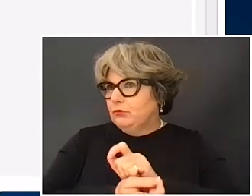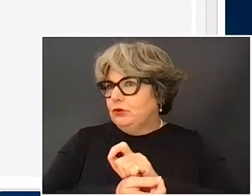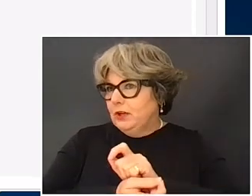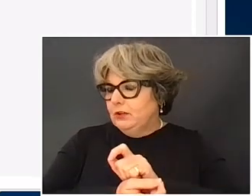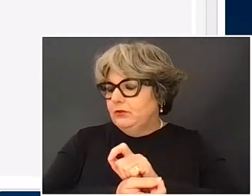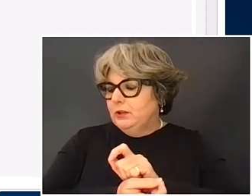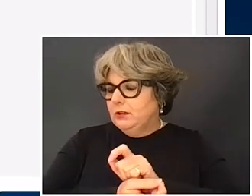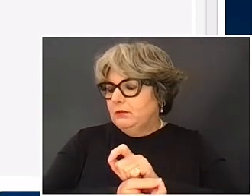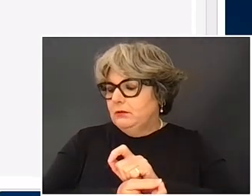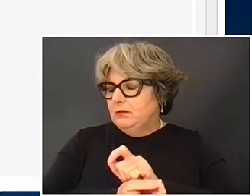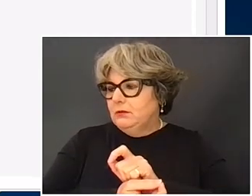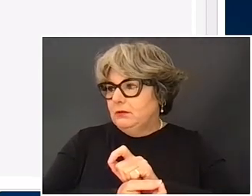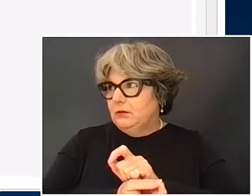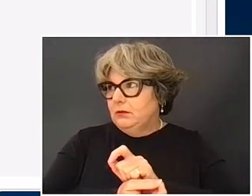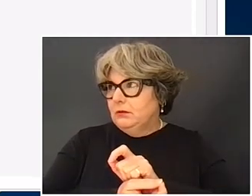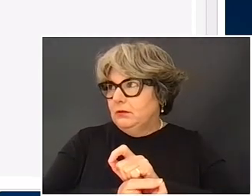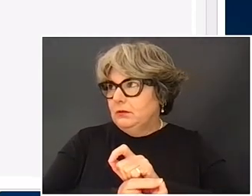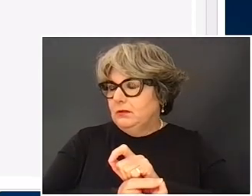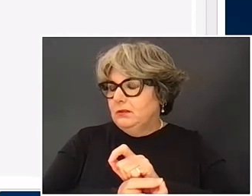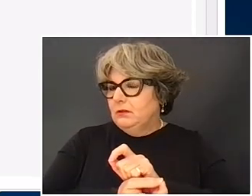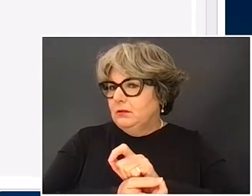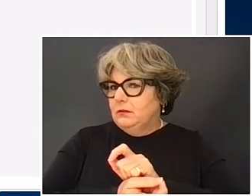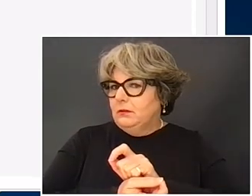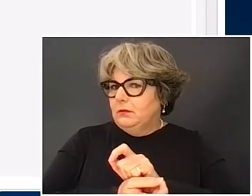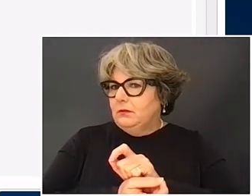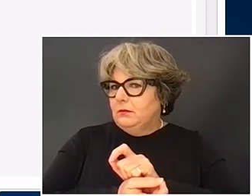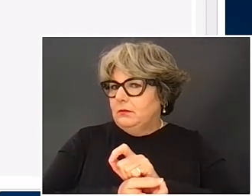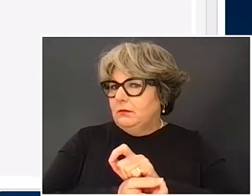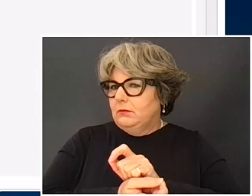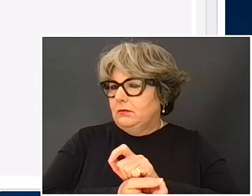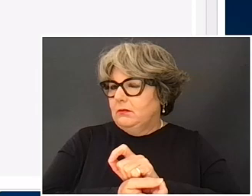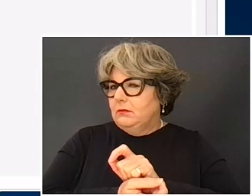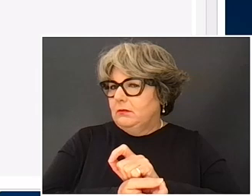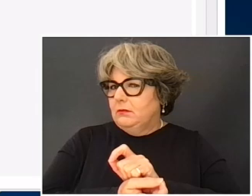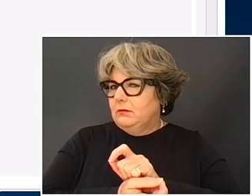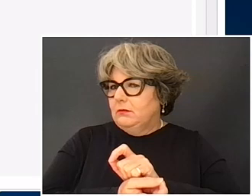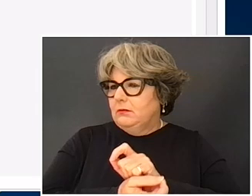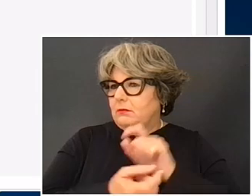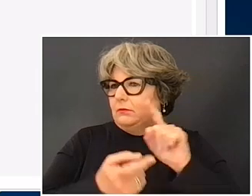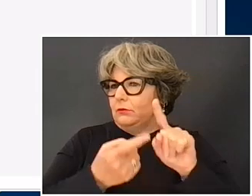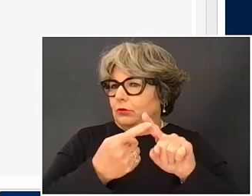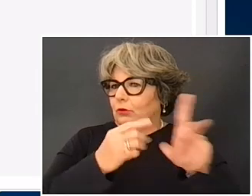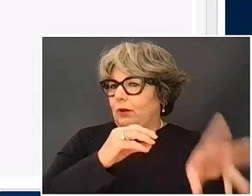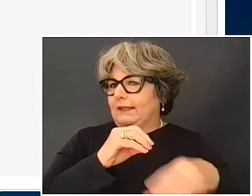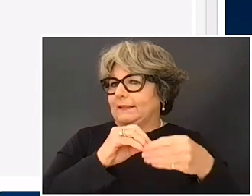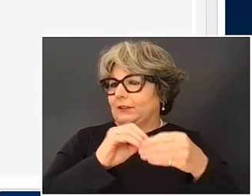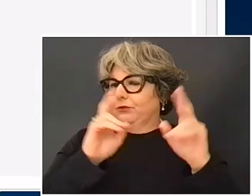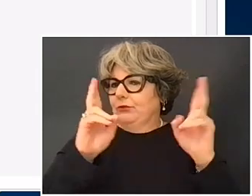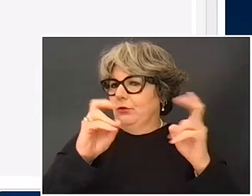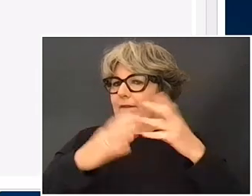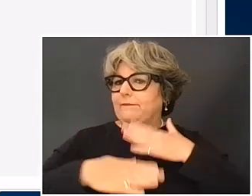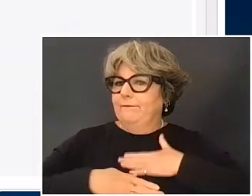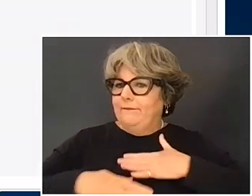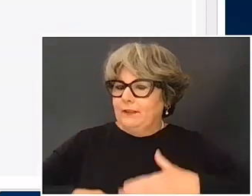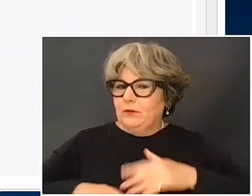the sort of nomenclature here to additional physical location, additional virtual location.